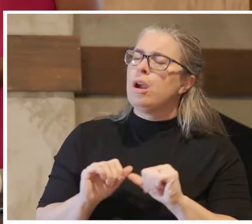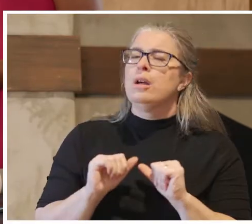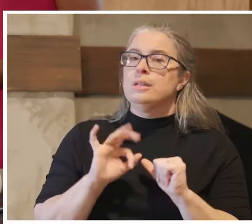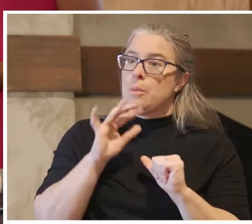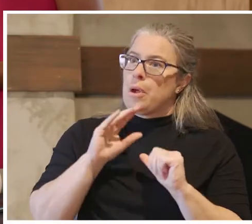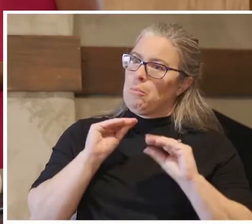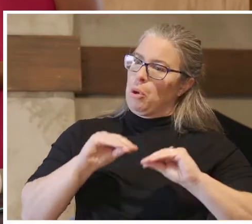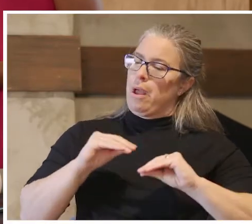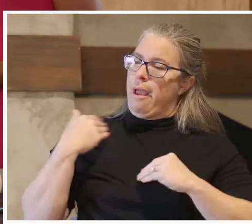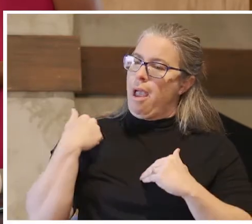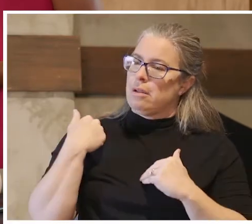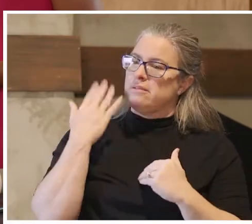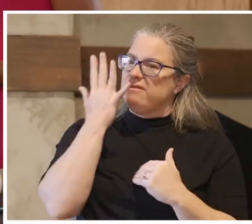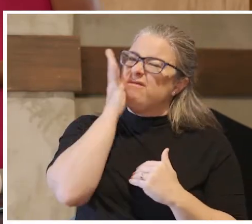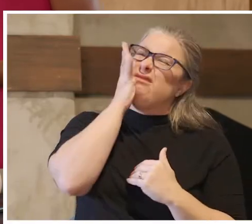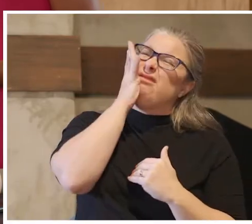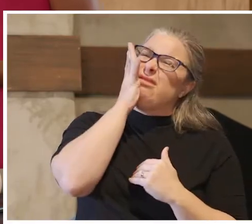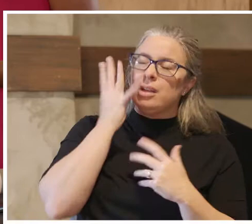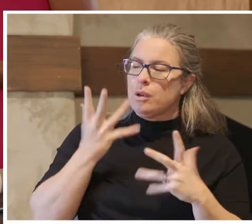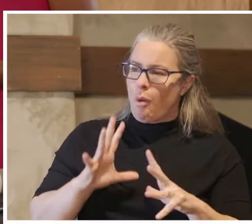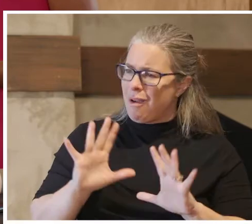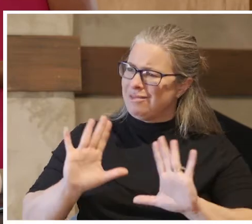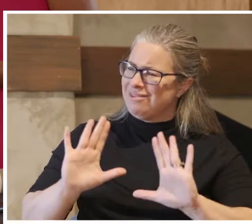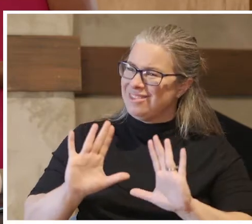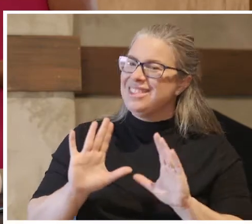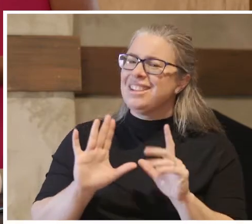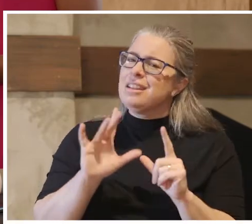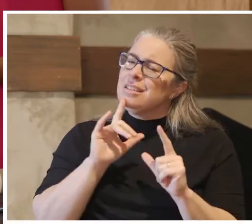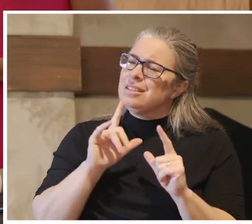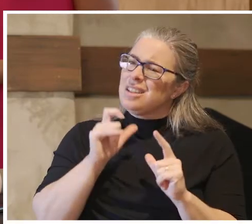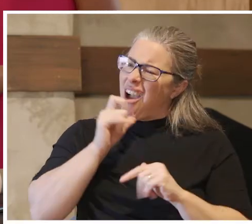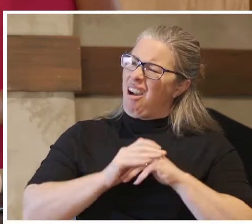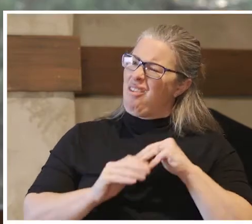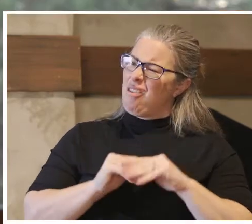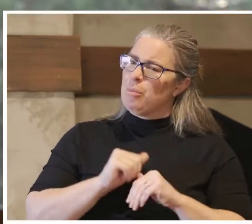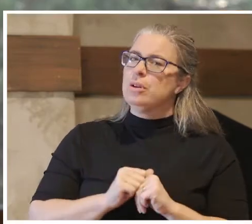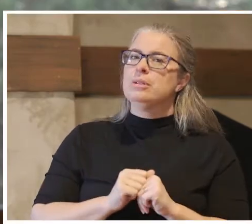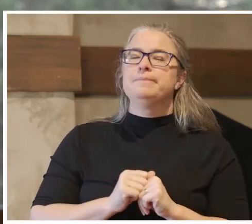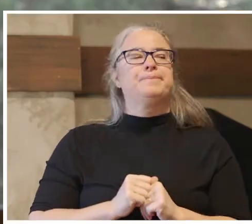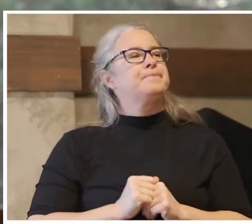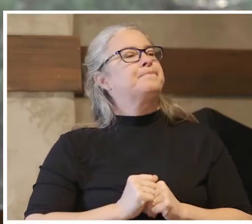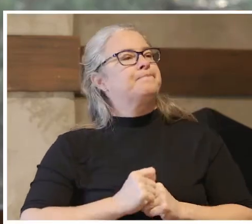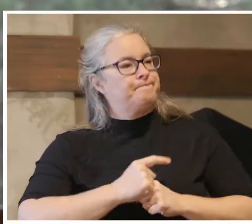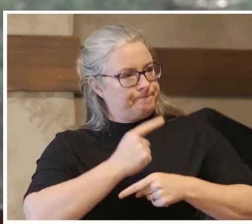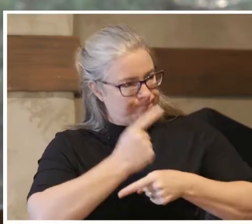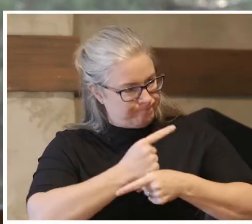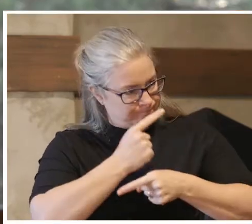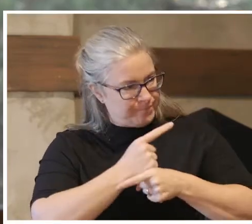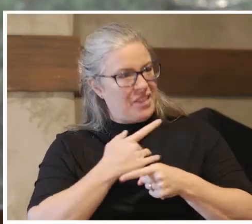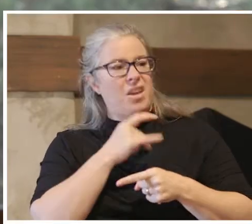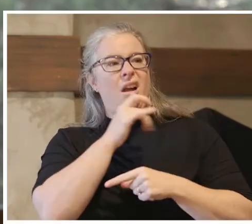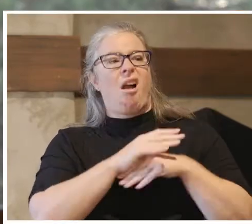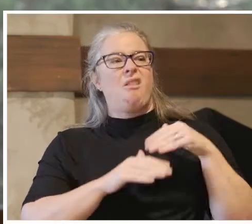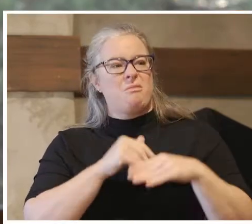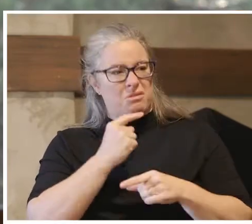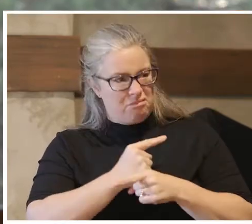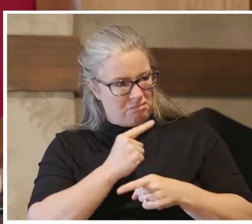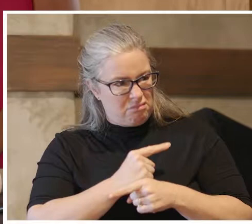Or if somebody puts their hand up on your face when you don't want it on your face, that feels uncomfortable. You're right. That does feel uncomfortable.